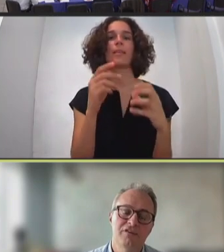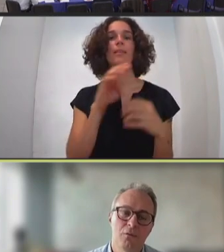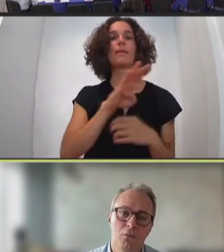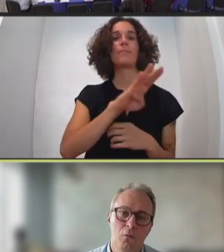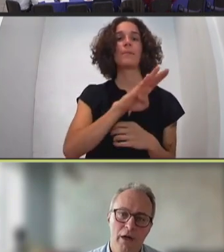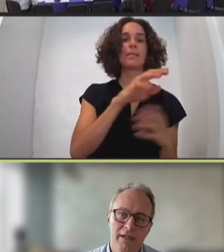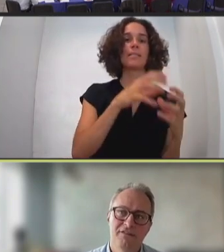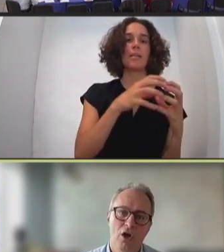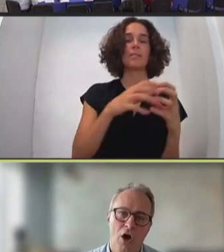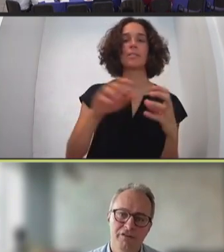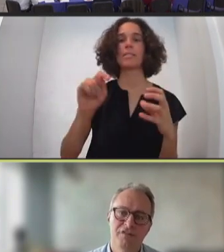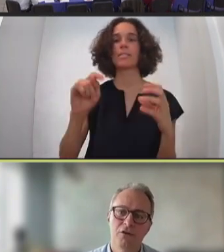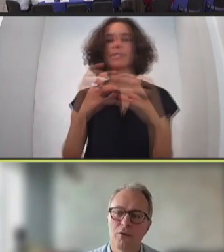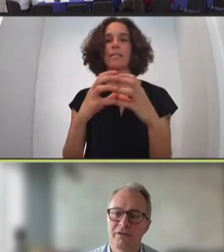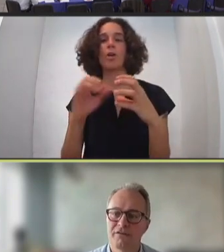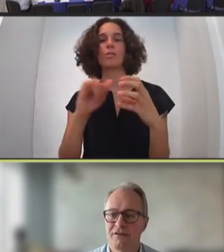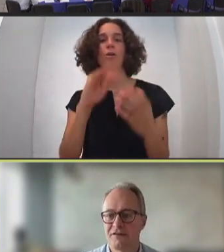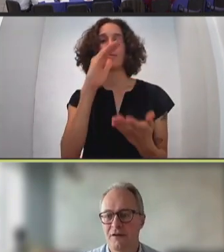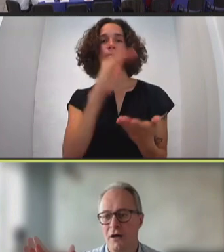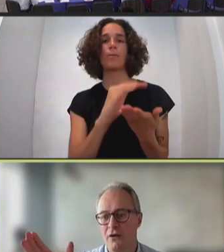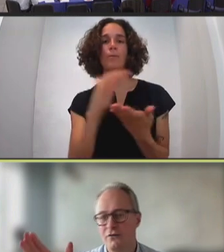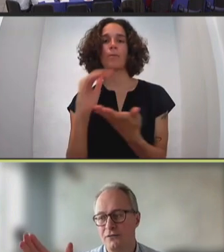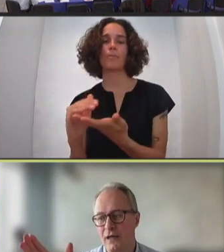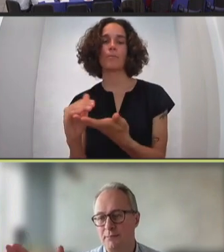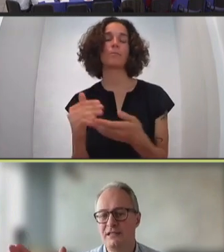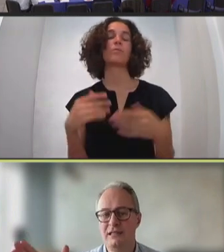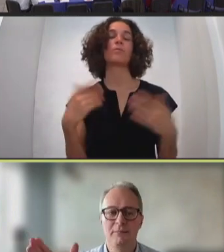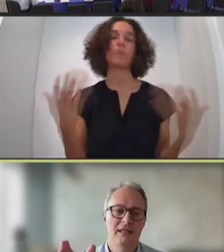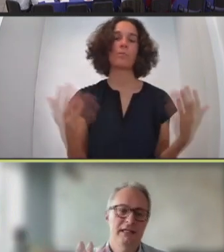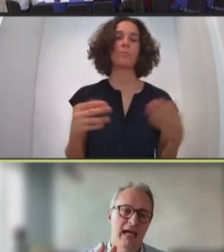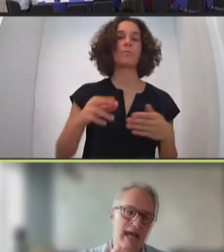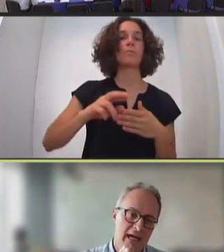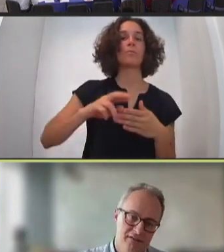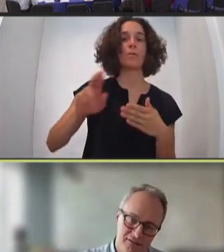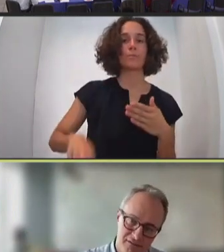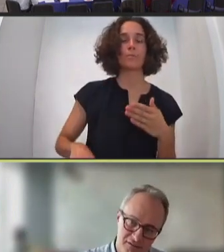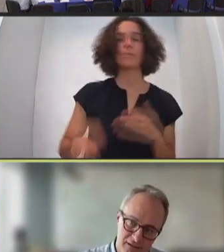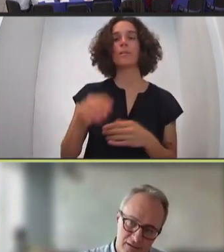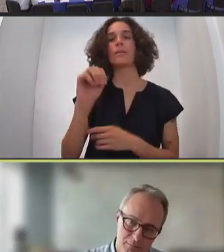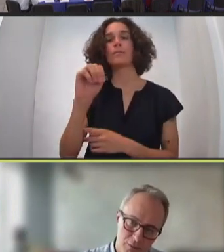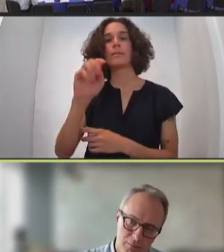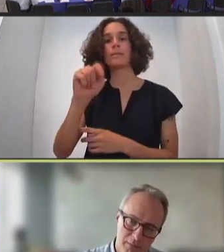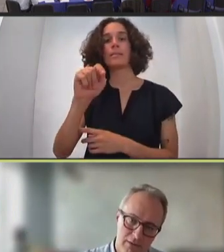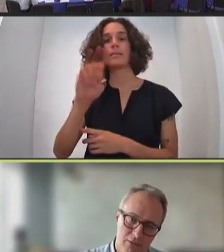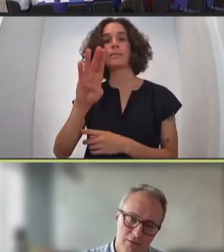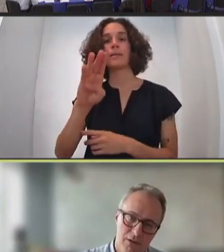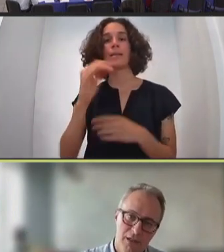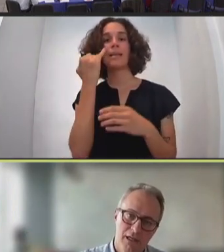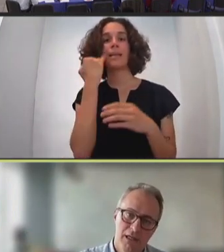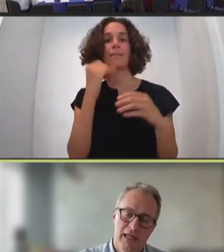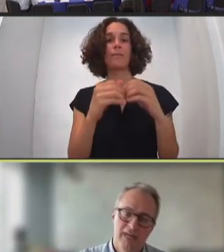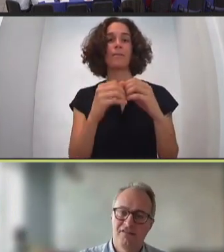So, what is the consequences of Mtb getting access in the bone marrow is